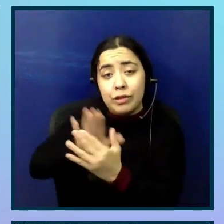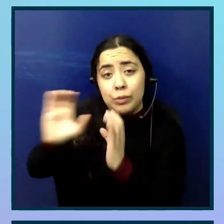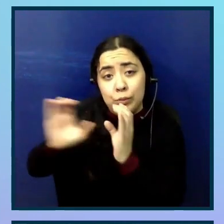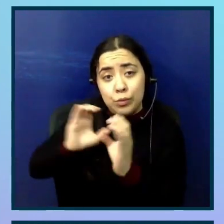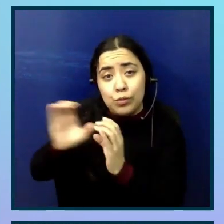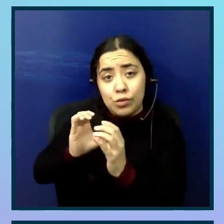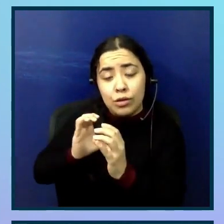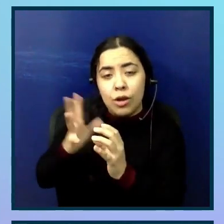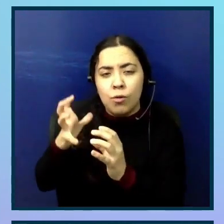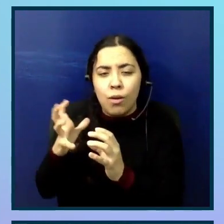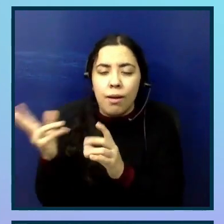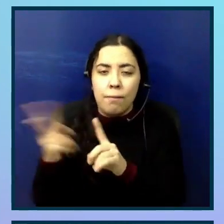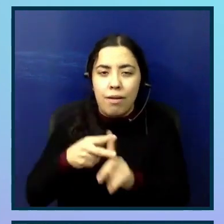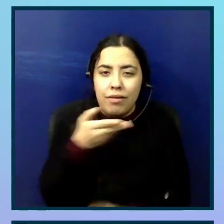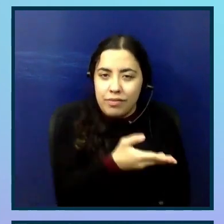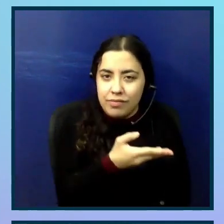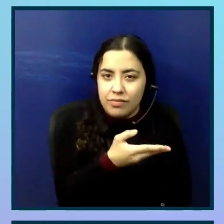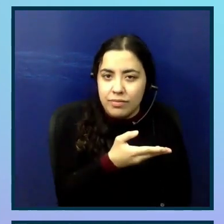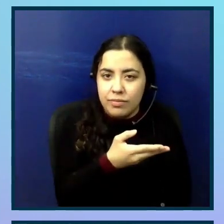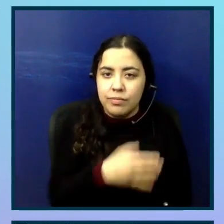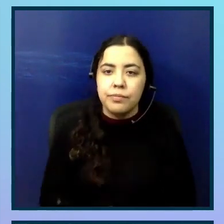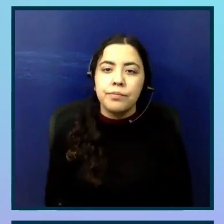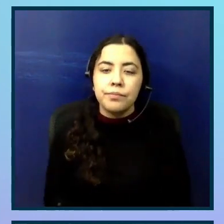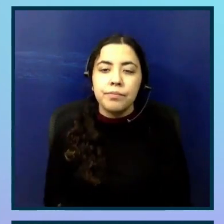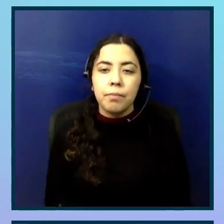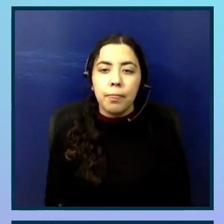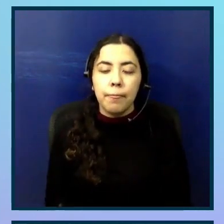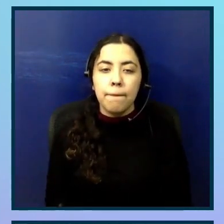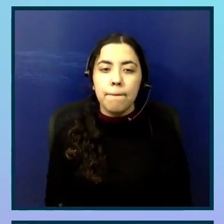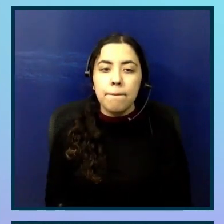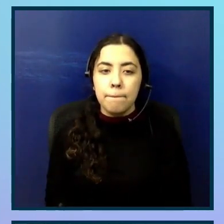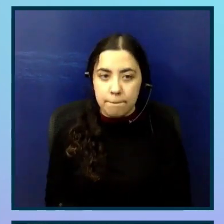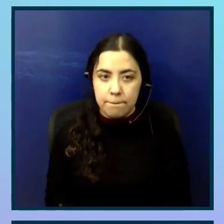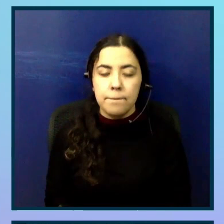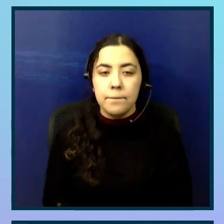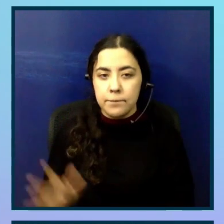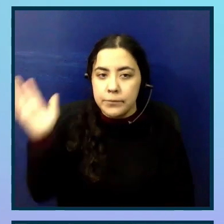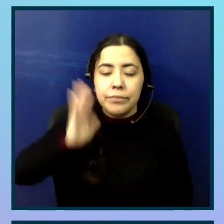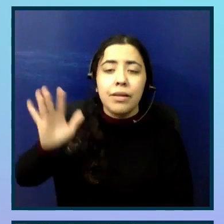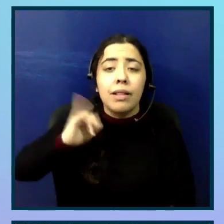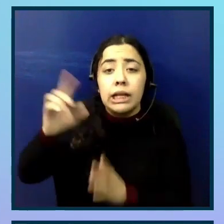And very early on in the design process, as the feature team was thinking about all these questions,